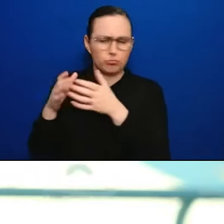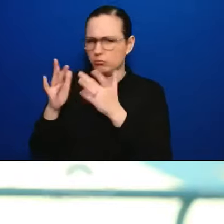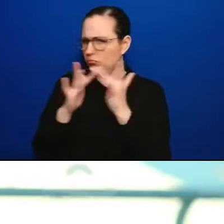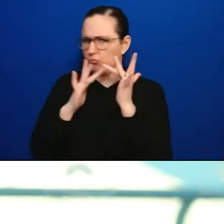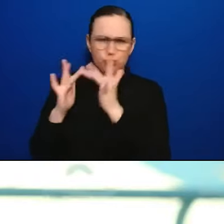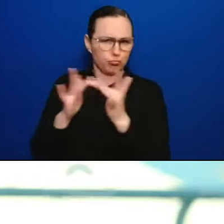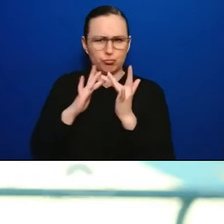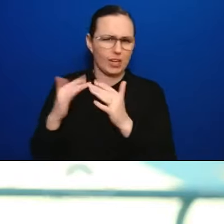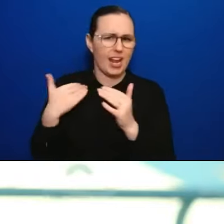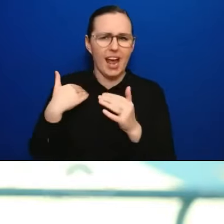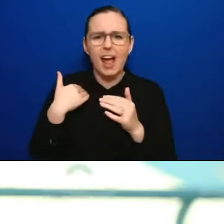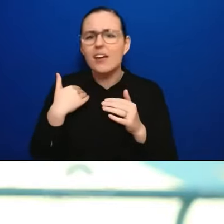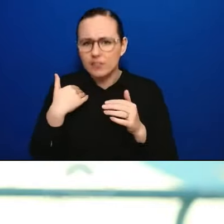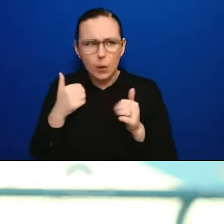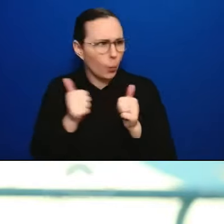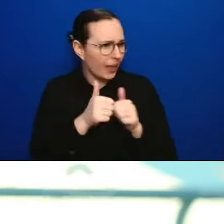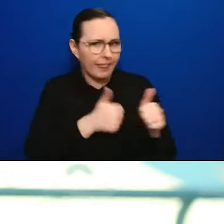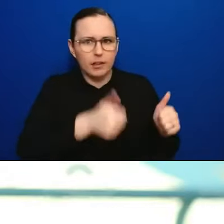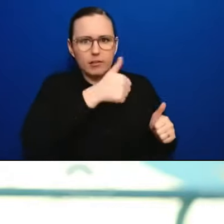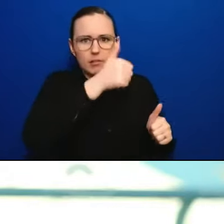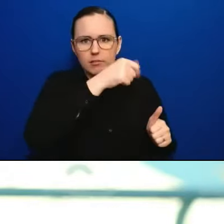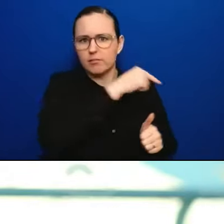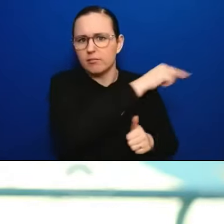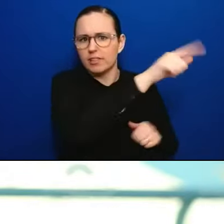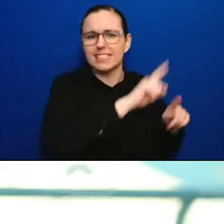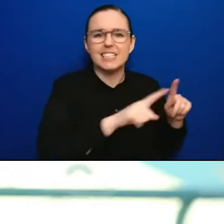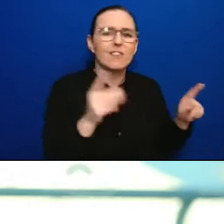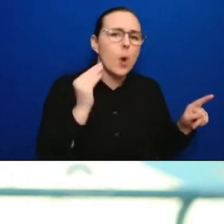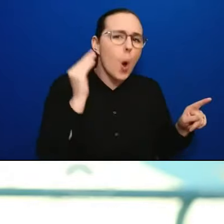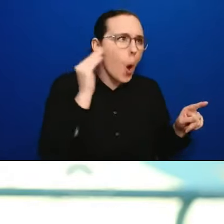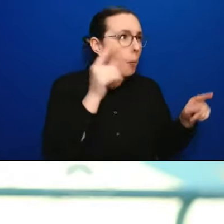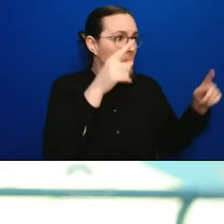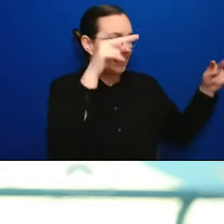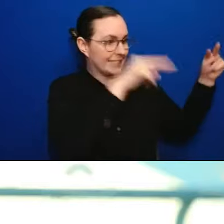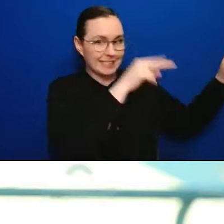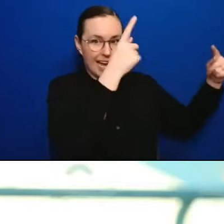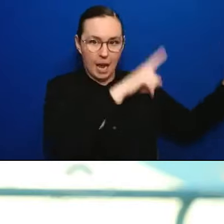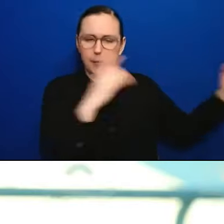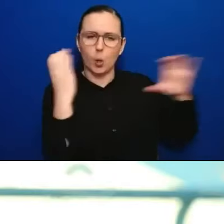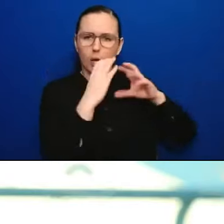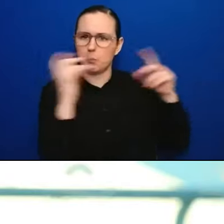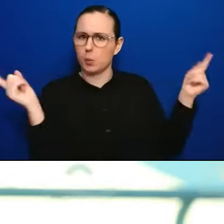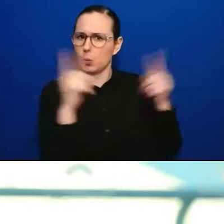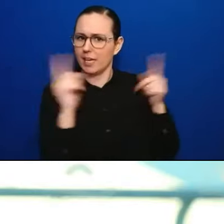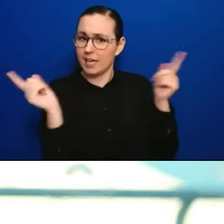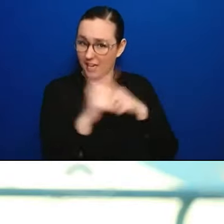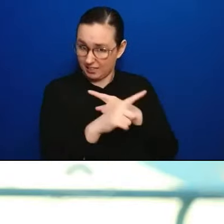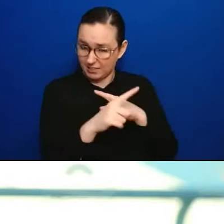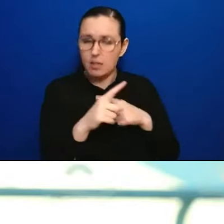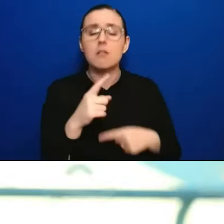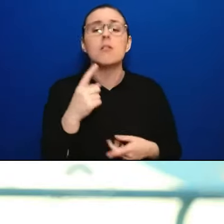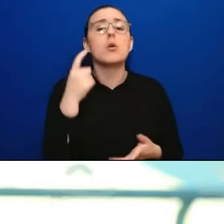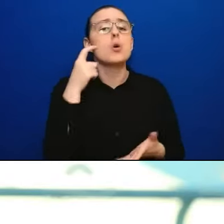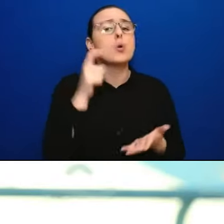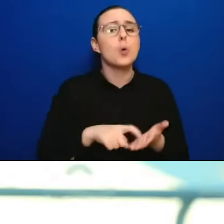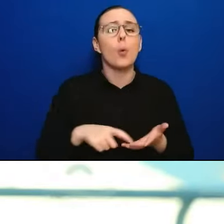in the region health authorities that includes MHO and infection control they are in Constant Contact with the